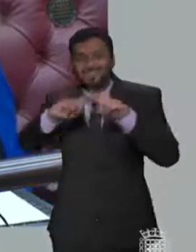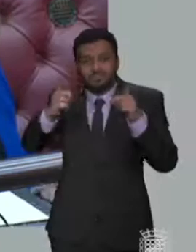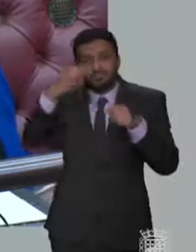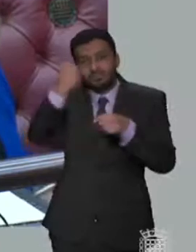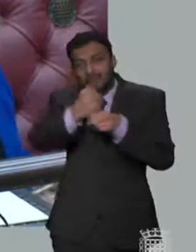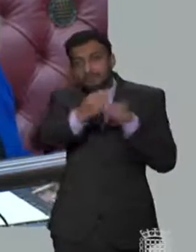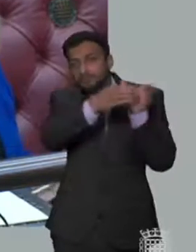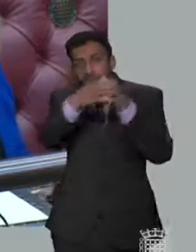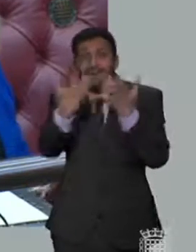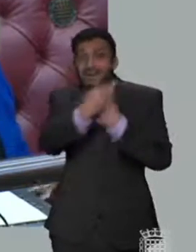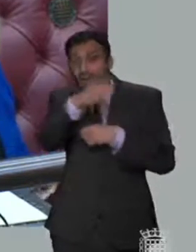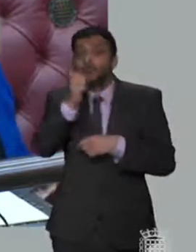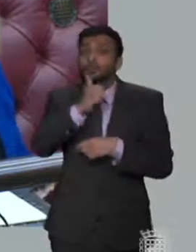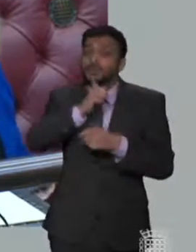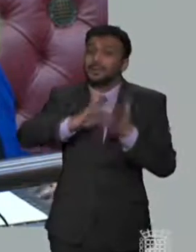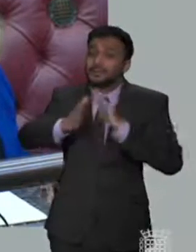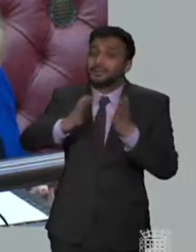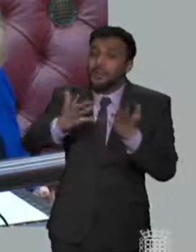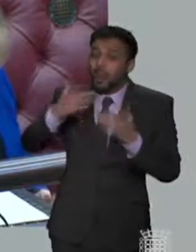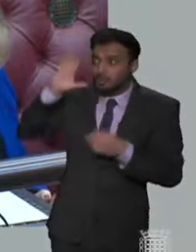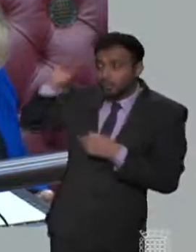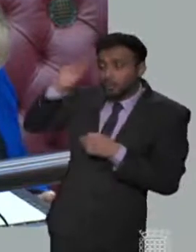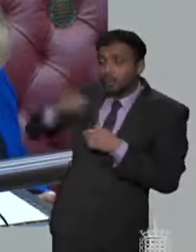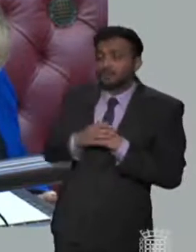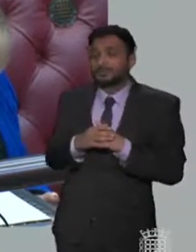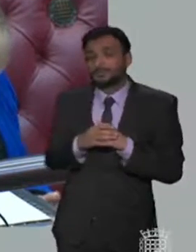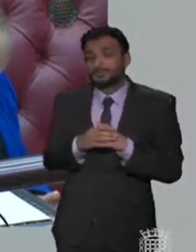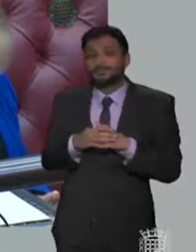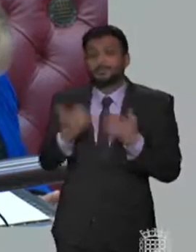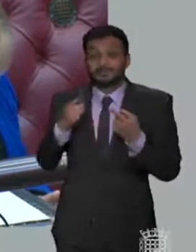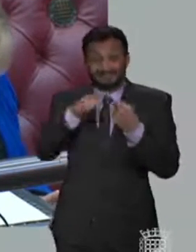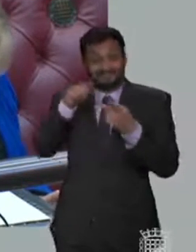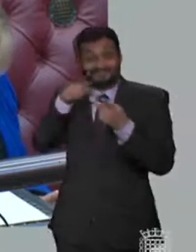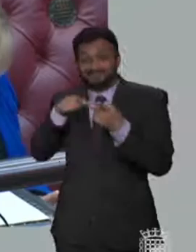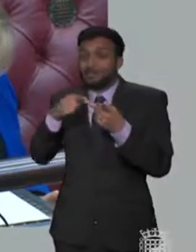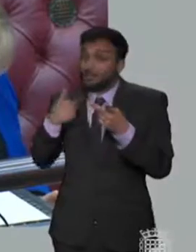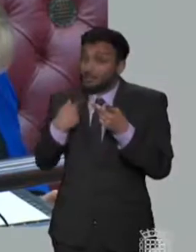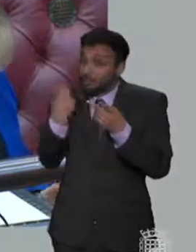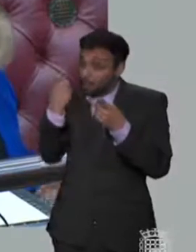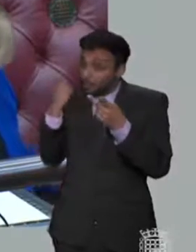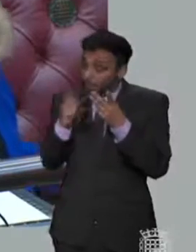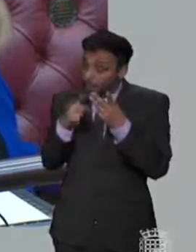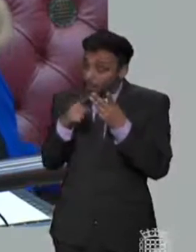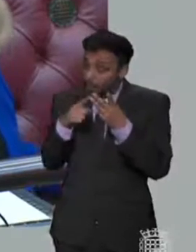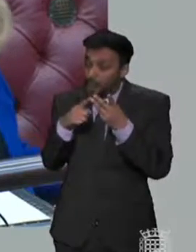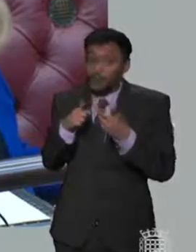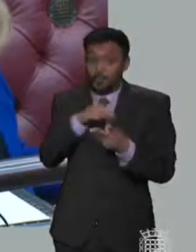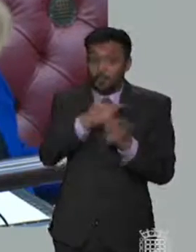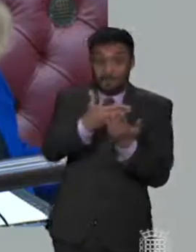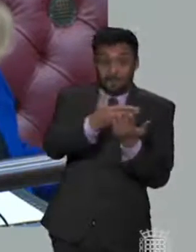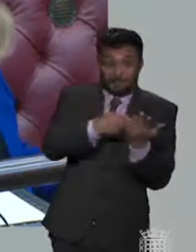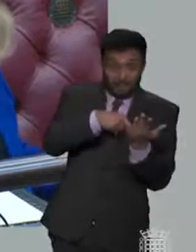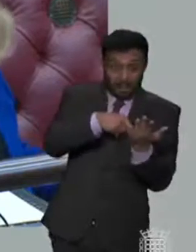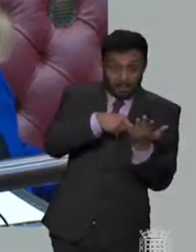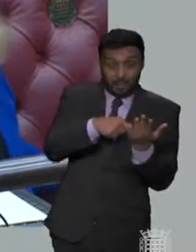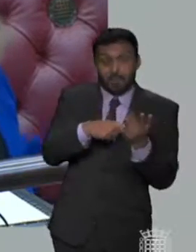we are going further alongside the bill my honorable friend for minister for disabled people